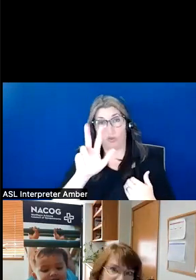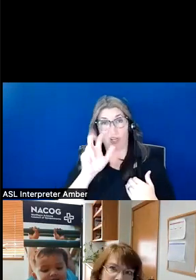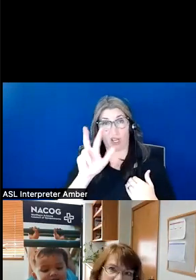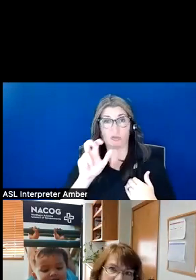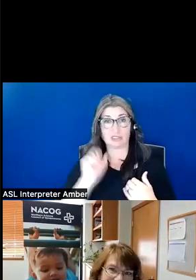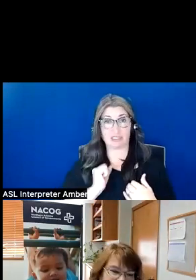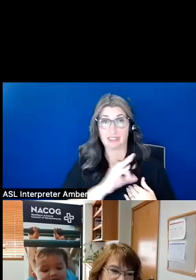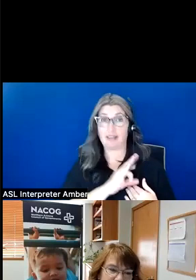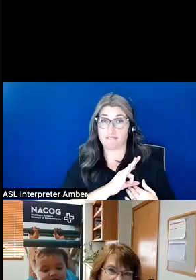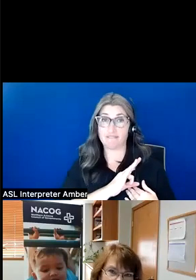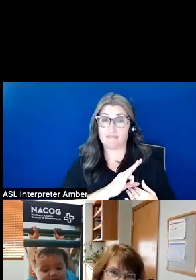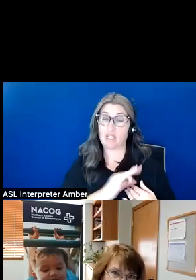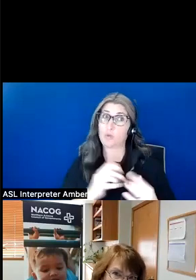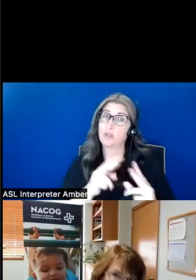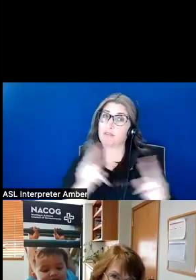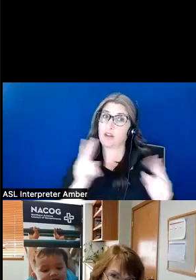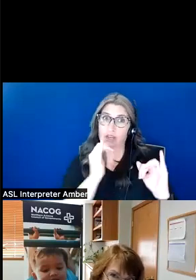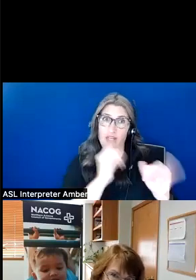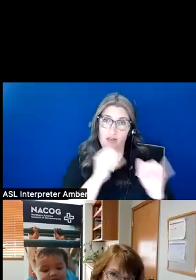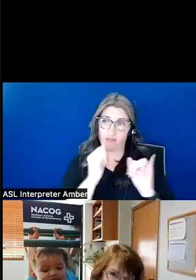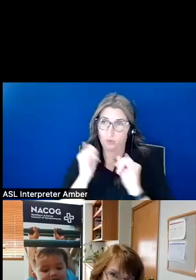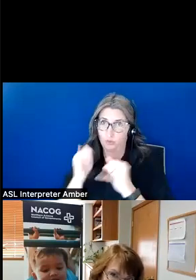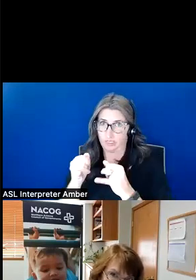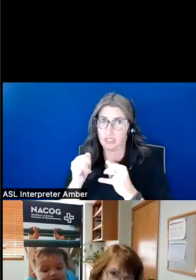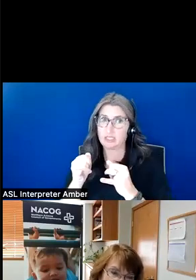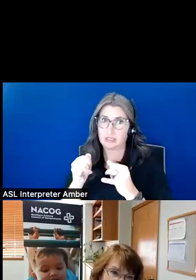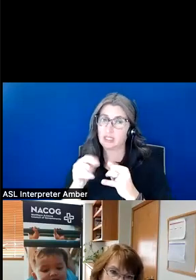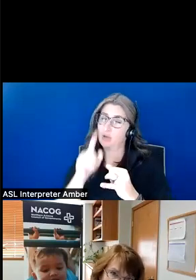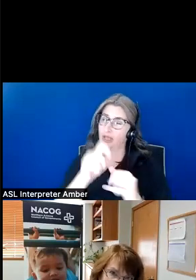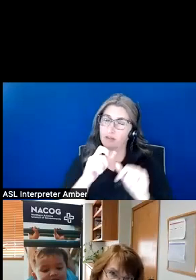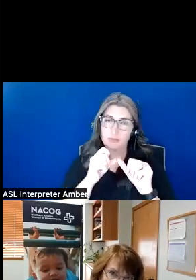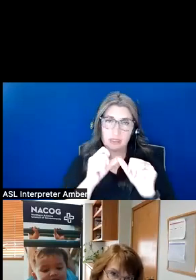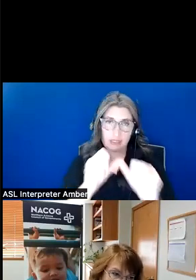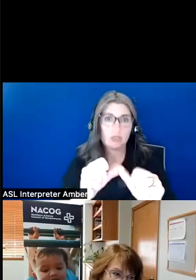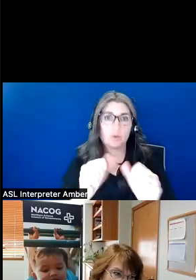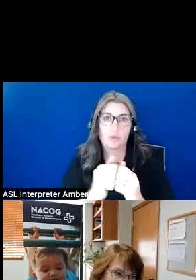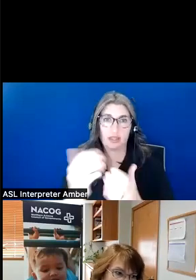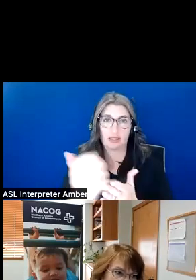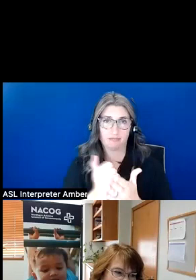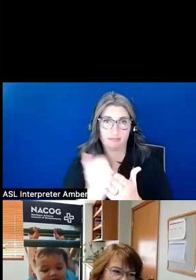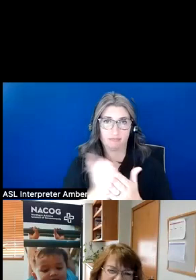We are very individualized, and we have to be consistent in the data gathering that we do.